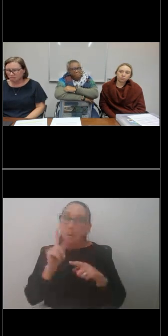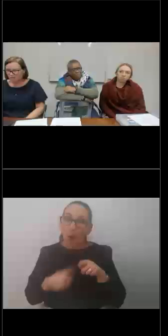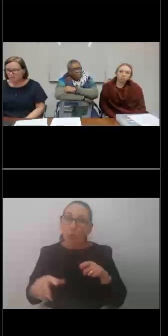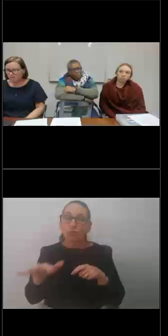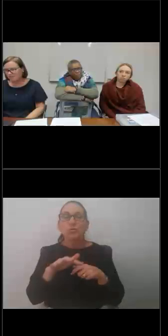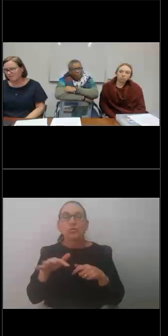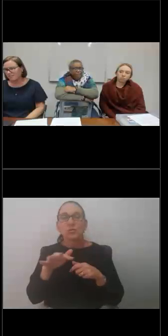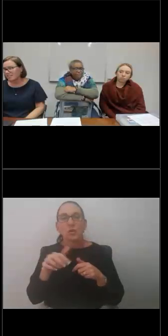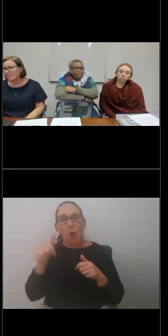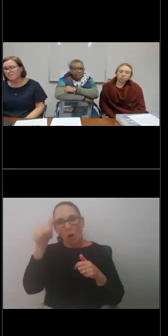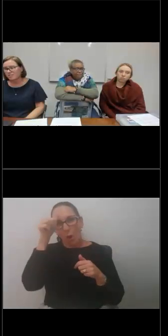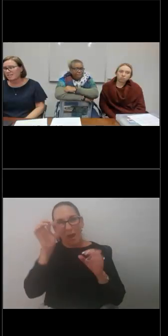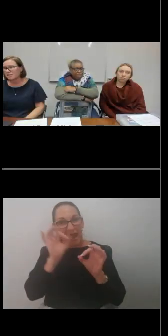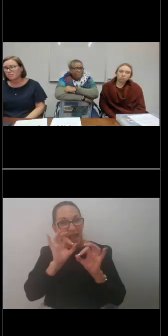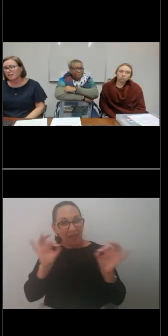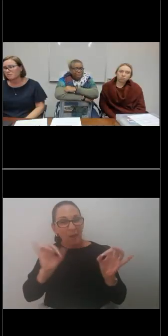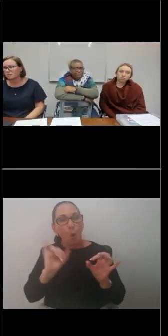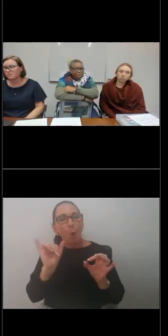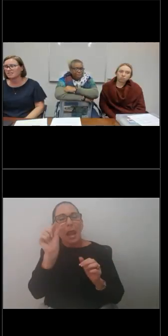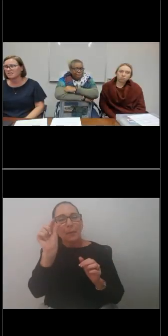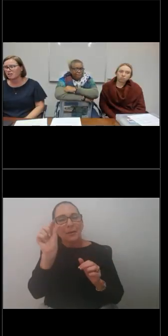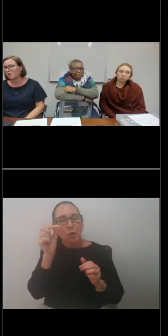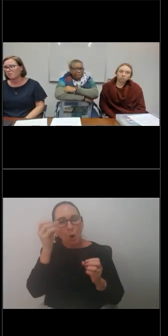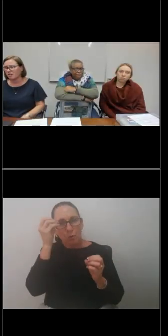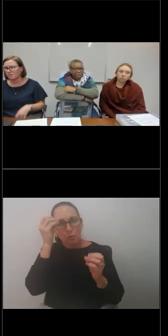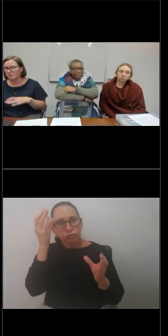limited knowledge and that's great that's really helpful for us to know where you're